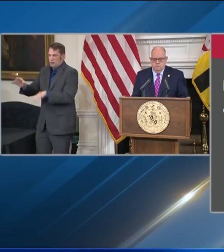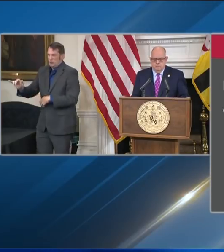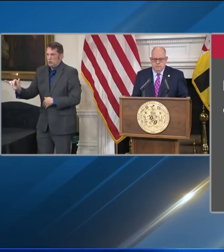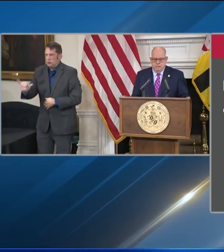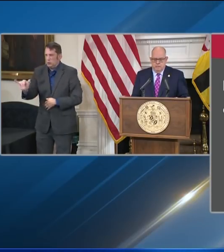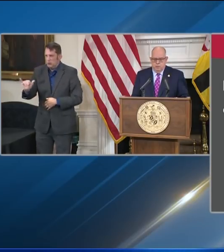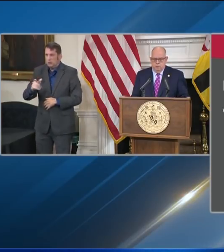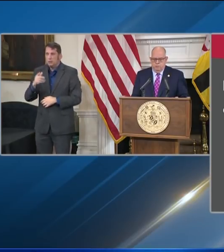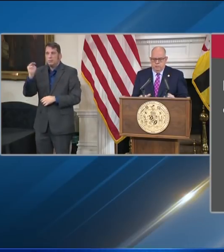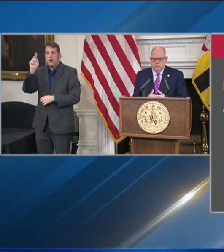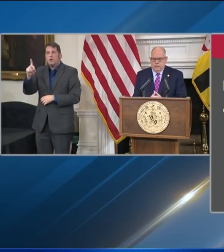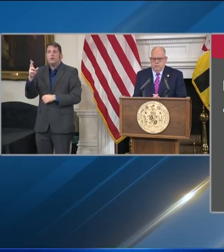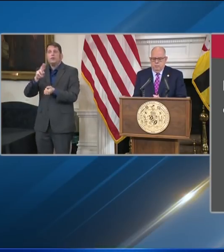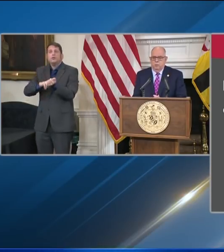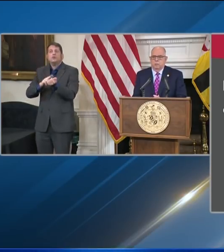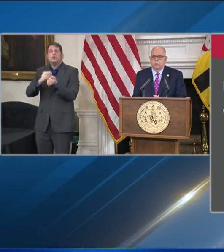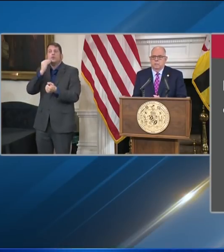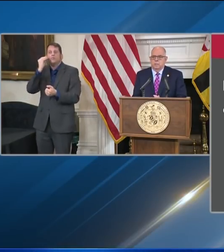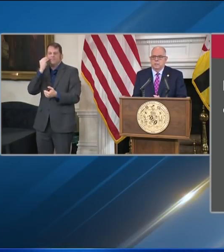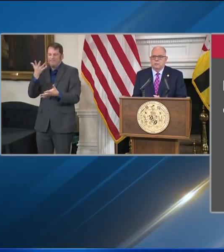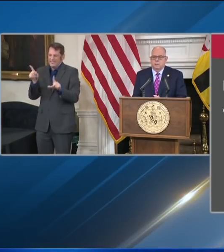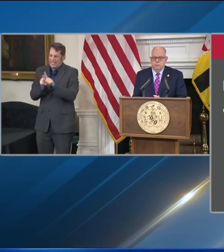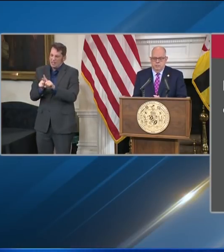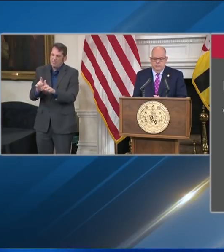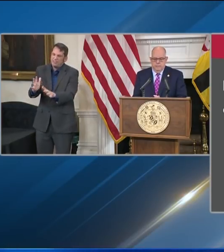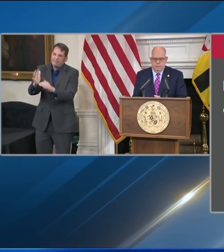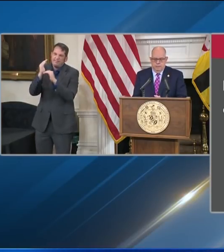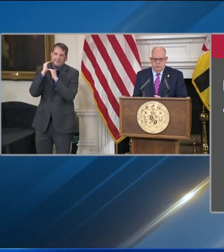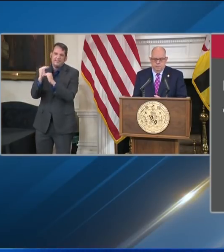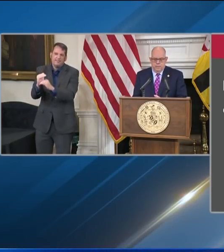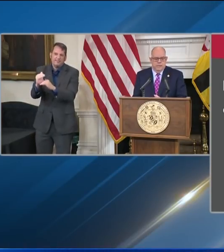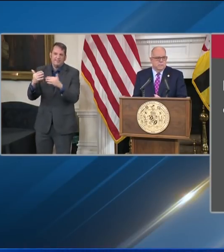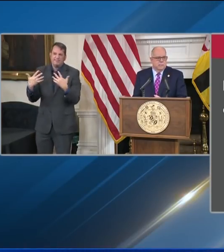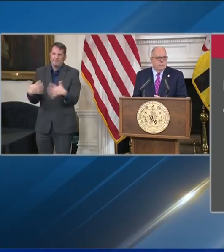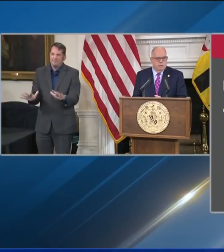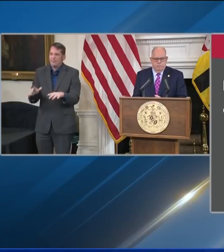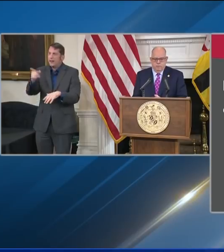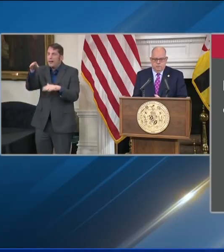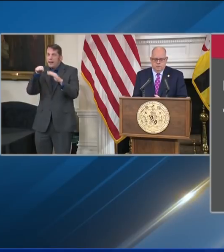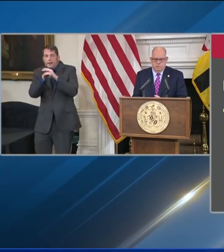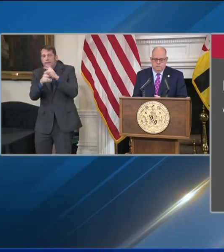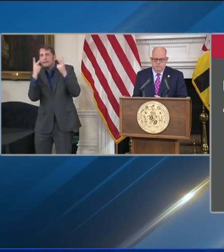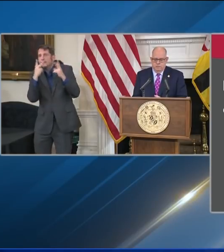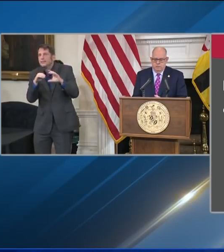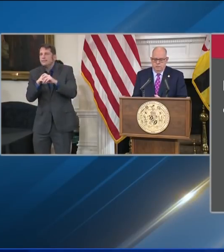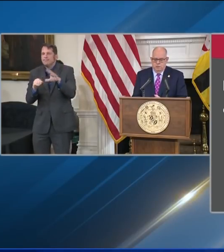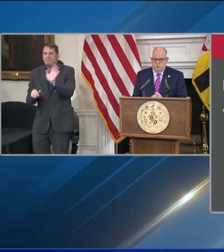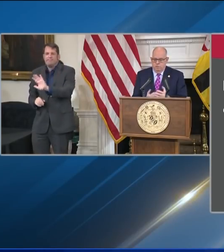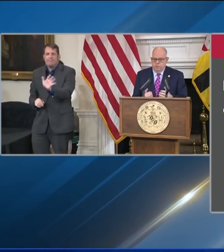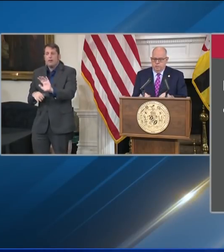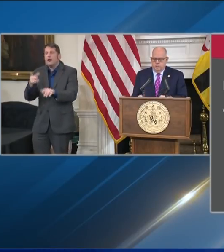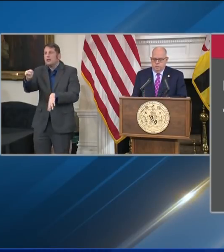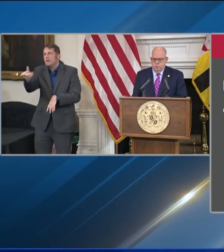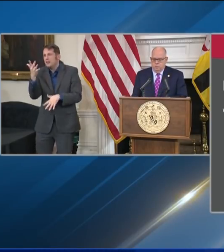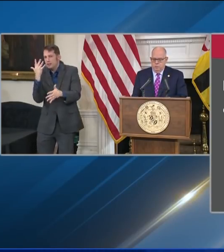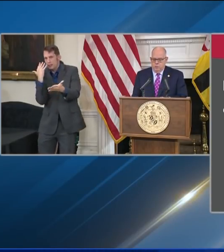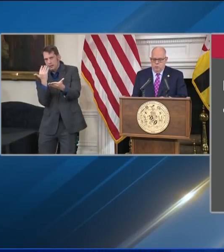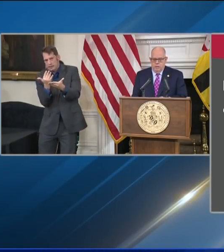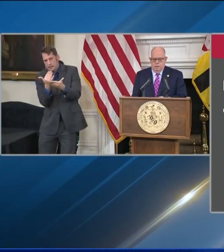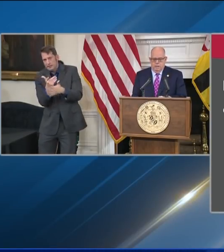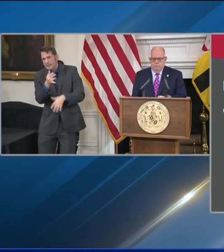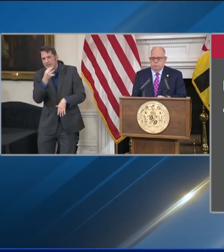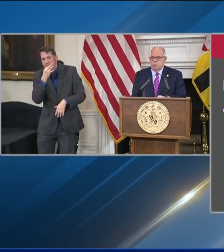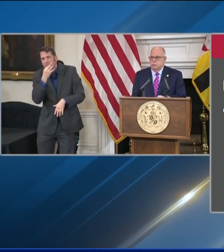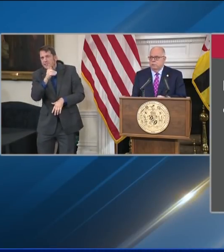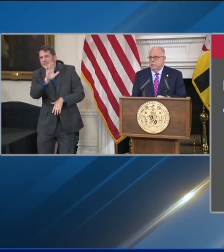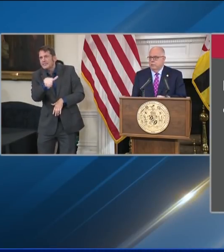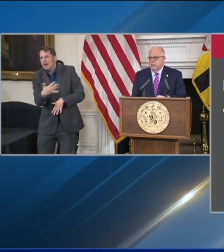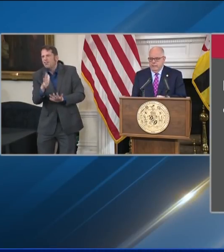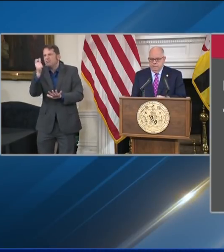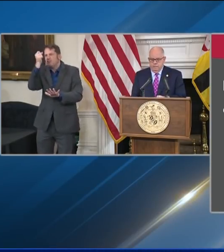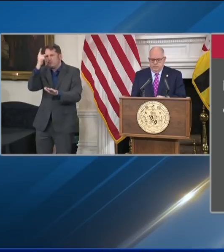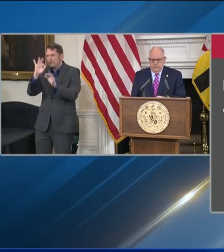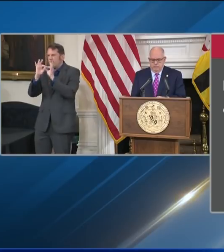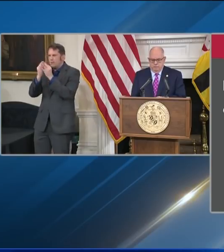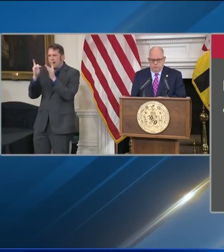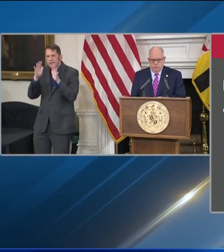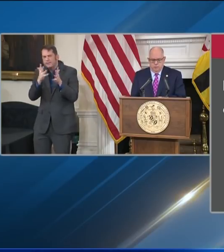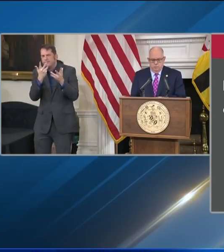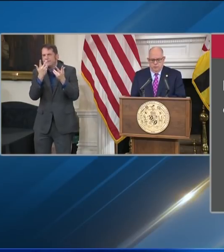WE ARE SIGNIFICANTLY LIMITING VISITATION AT ALL, MARYLAND NURSING HOMES IN DOOR VISITATION WILL GENERALLY BE LIMITED COMPASSIONATE CARE VISITS.